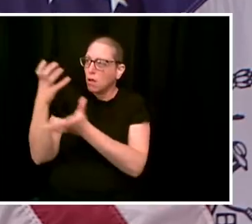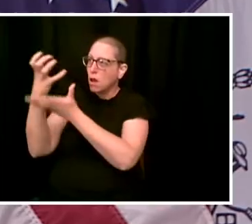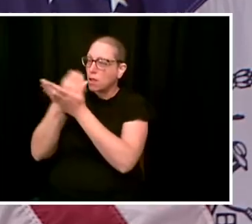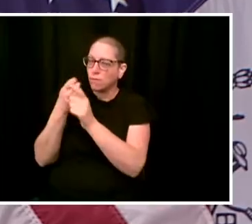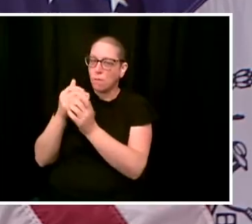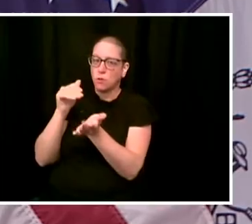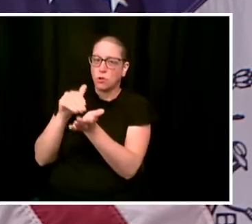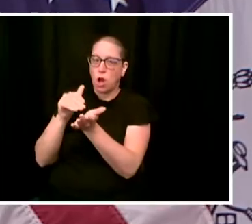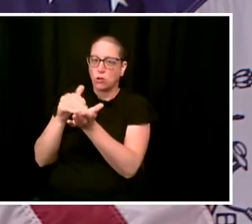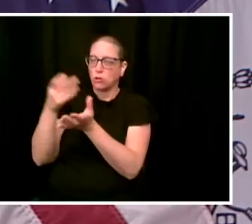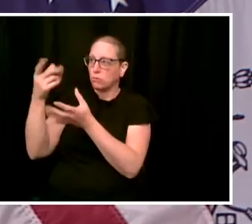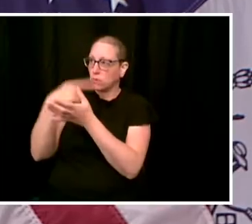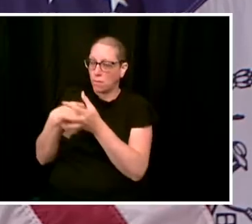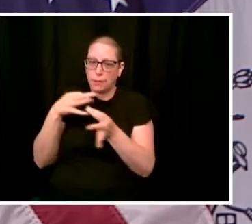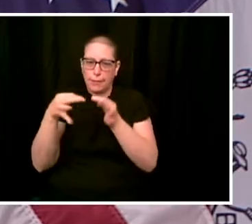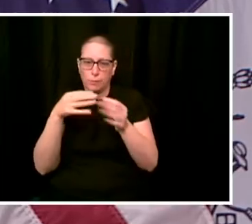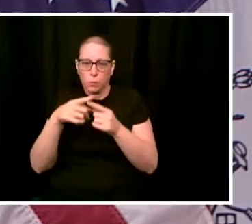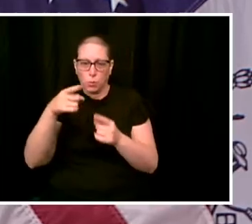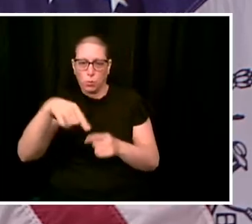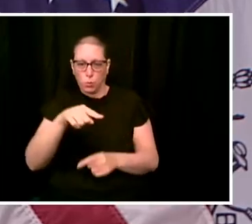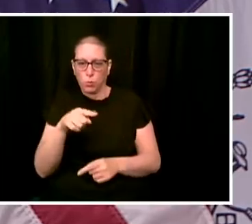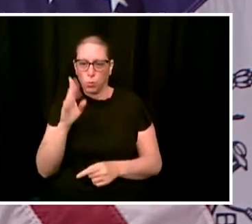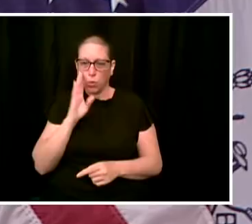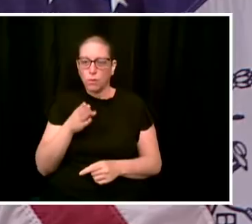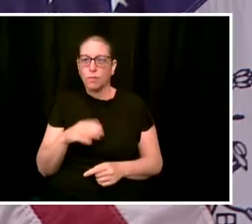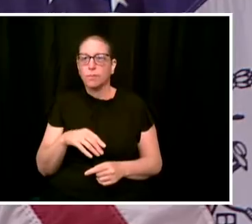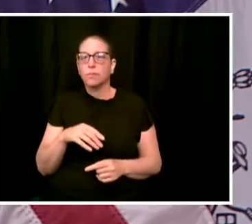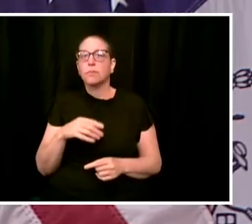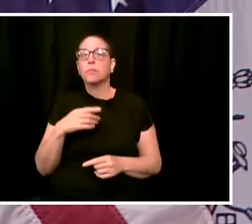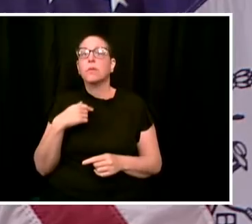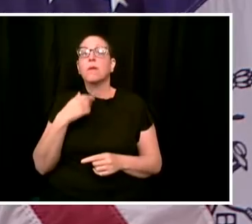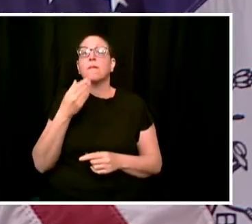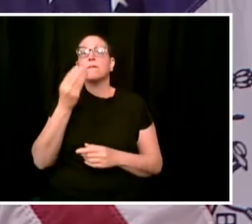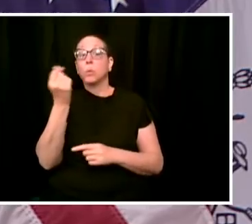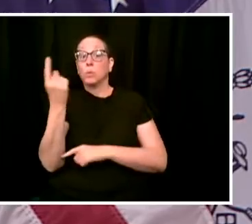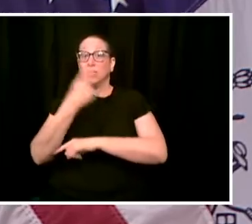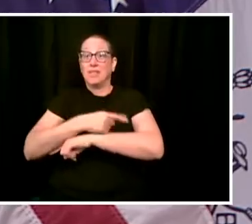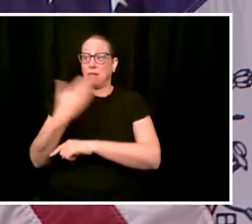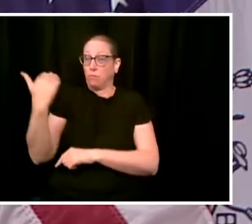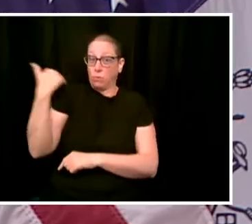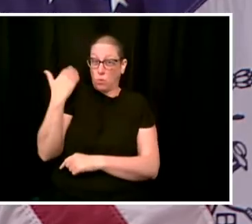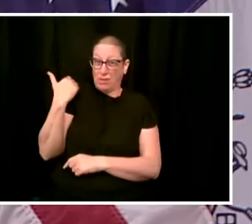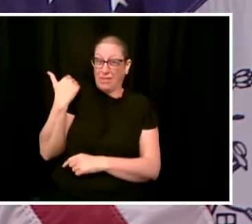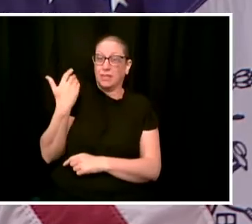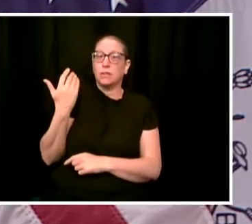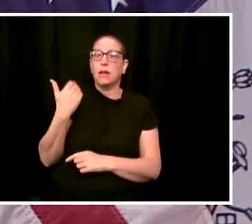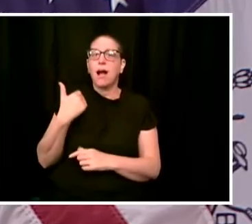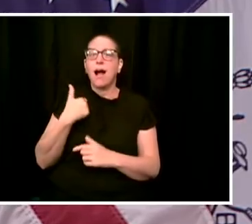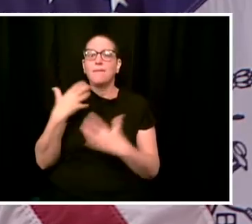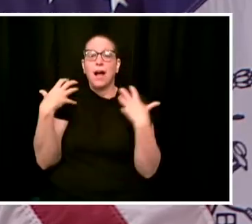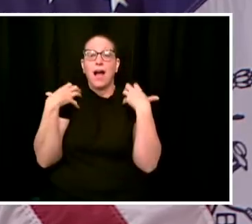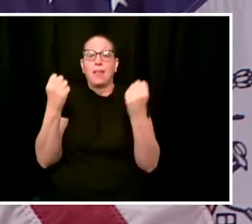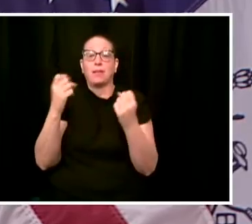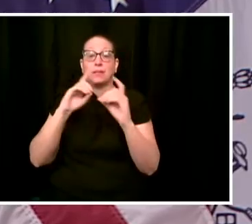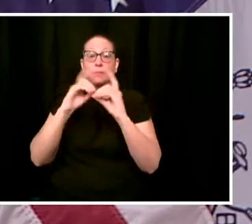DEMOGRAPHICS AND THE CASES AND THE KMUGSER WILL SPEAK T OTHAT.